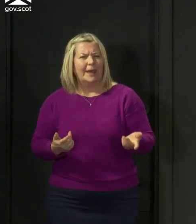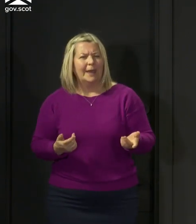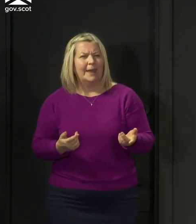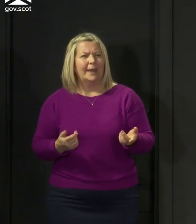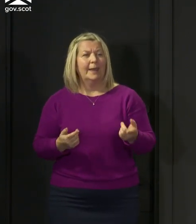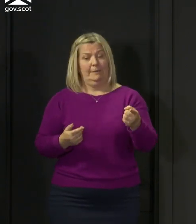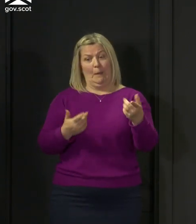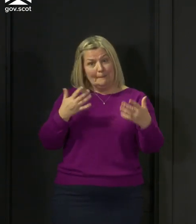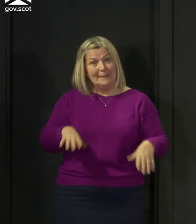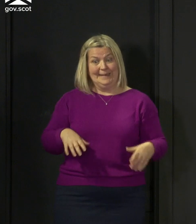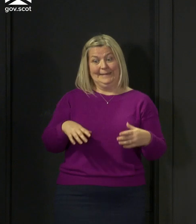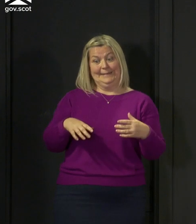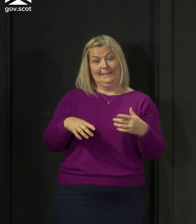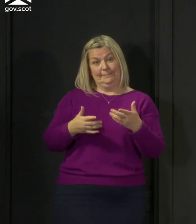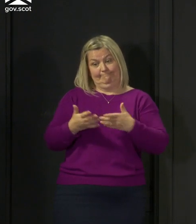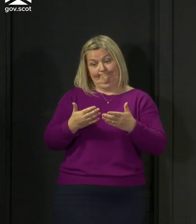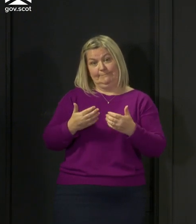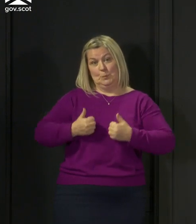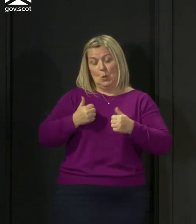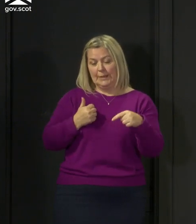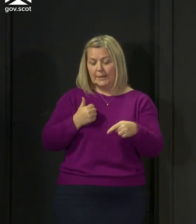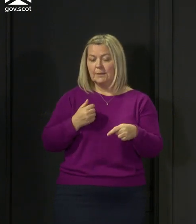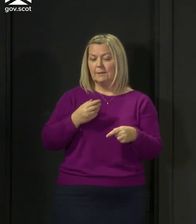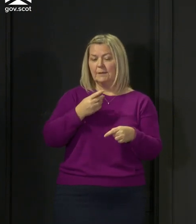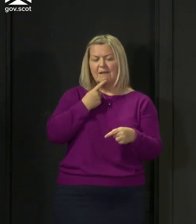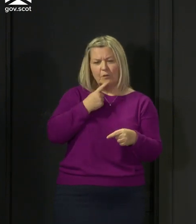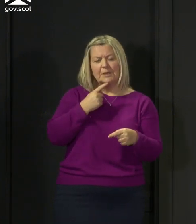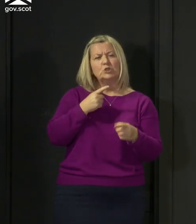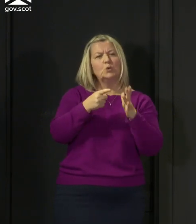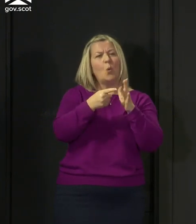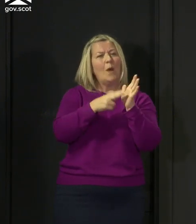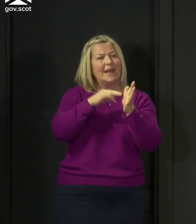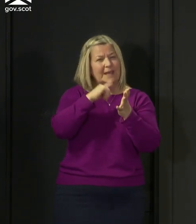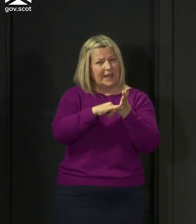this briefing, but some of the information that the ONS has published in England today